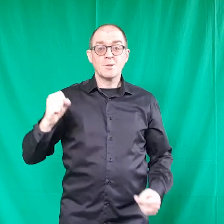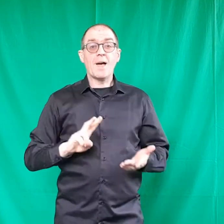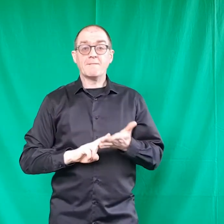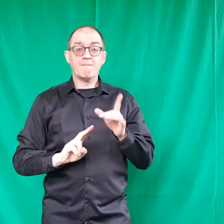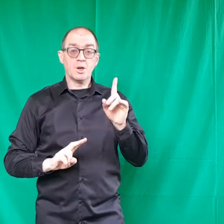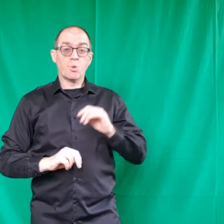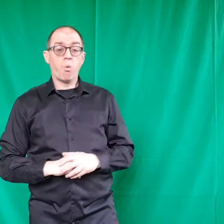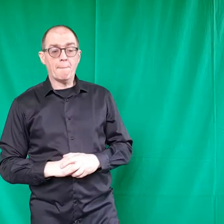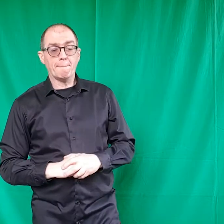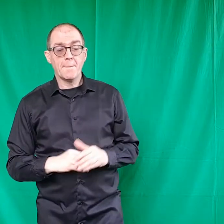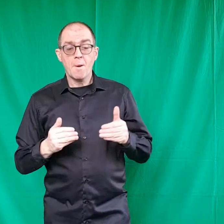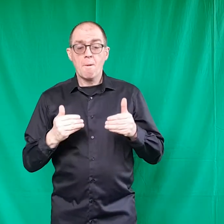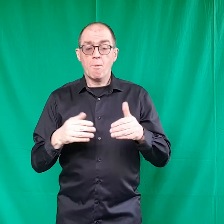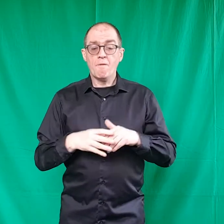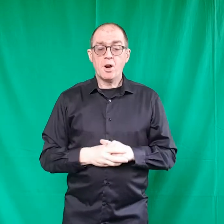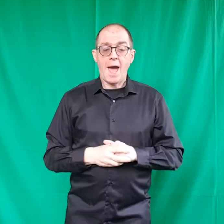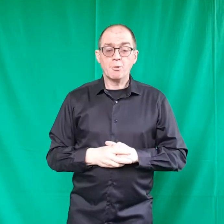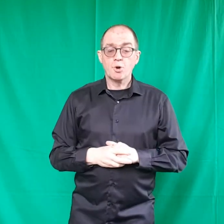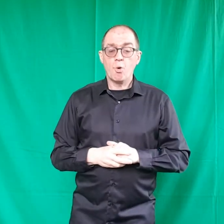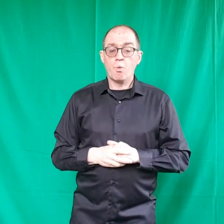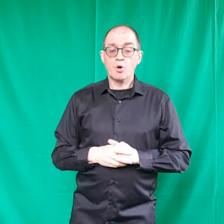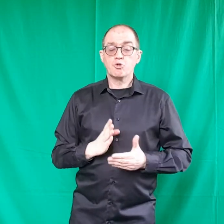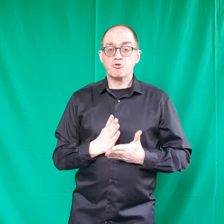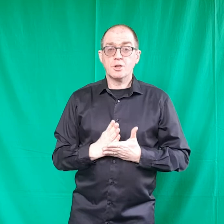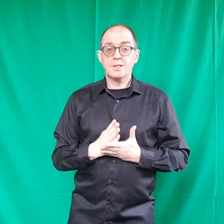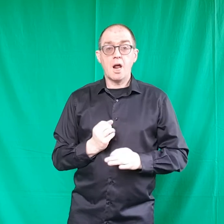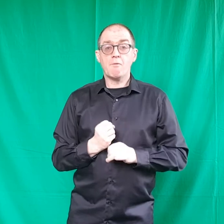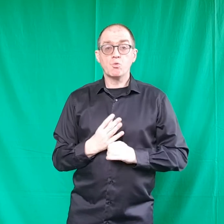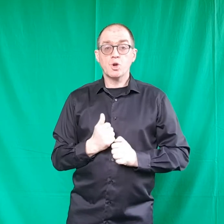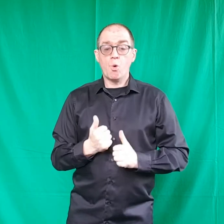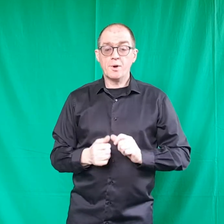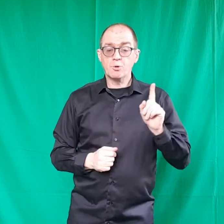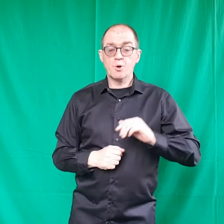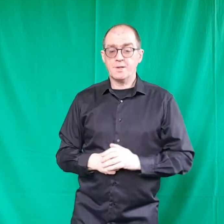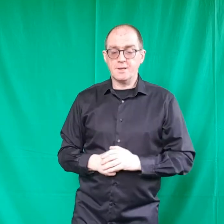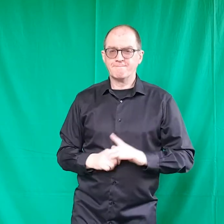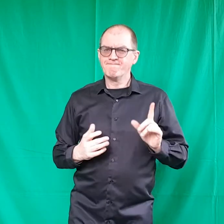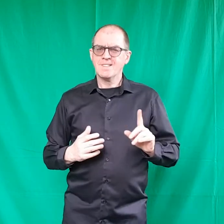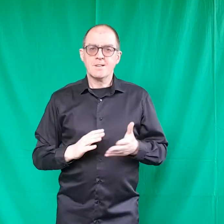Well that's Verse 1. Moving on now to: 'We're gonna trust in our own gold and goodness'